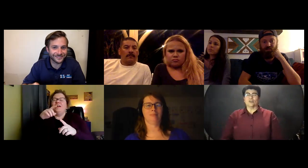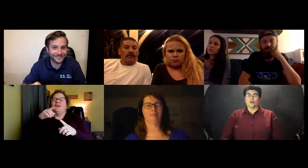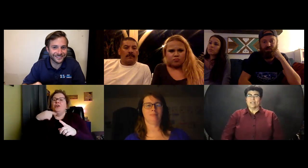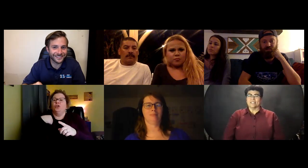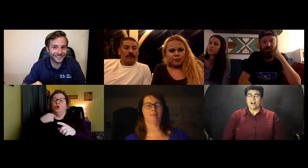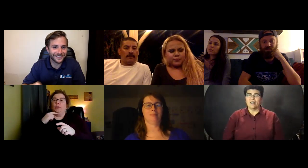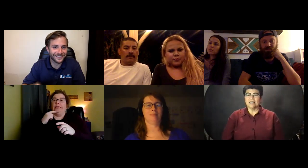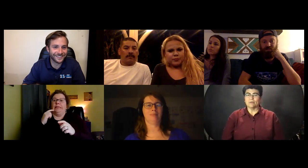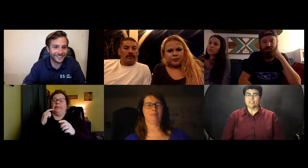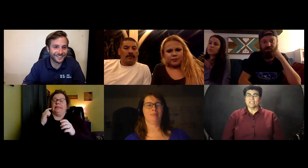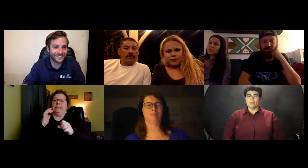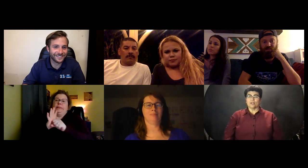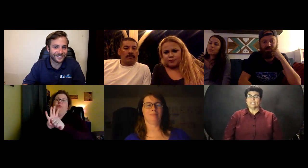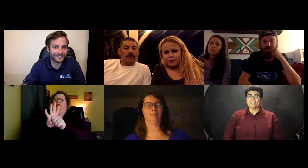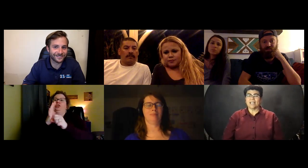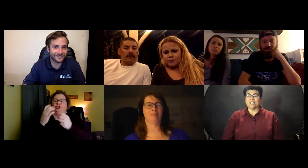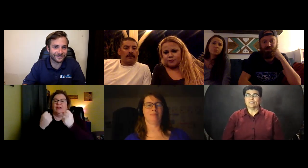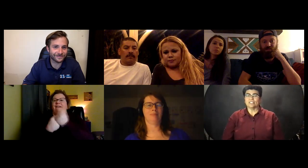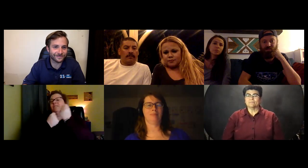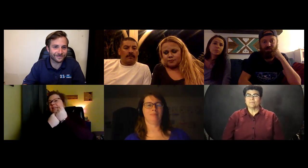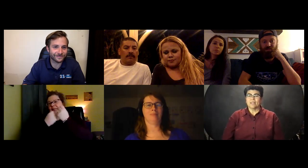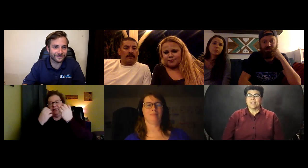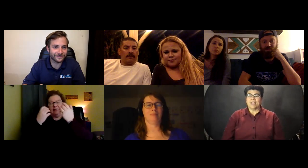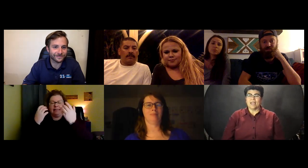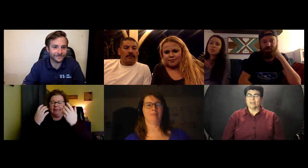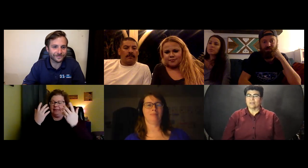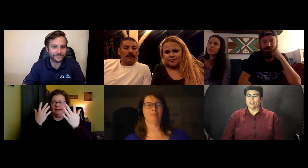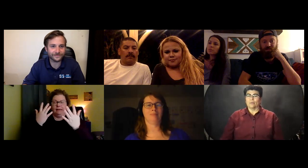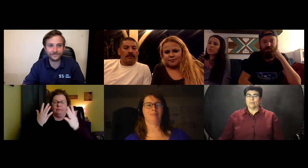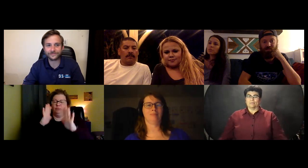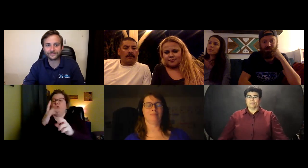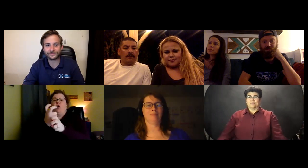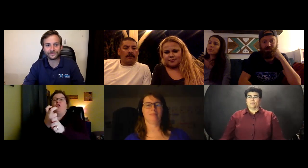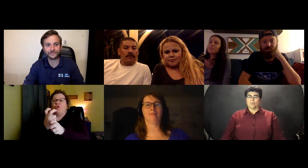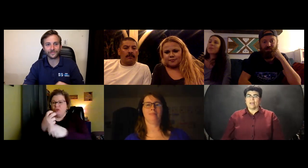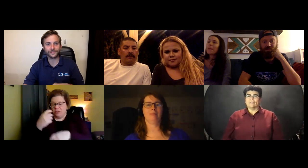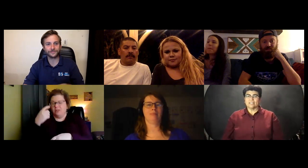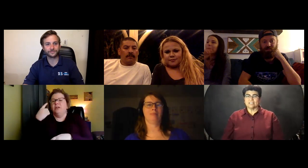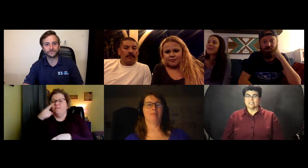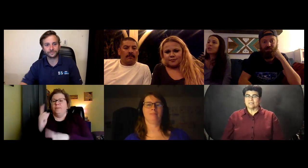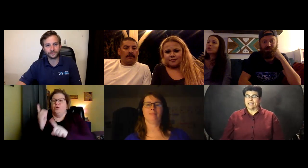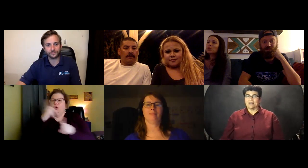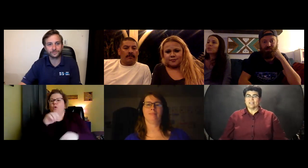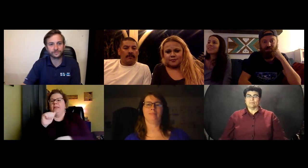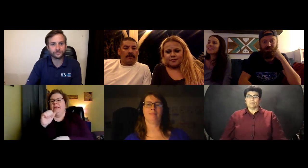was all immersed in american sign language and